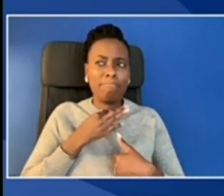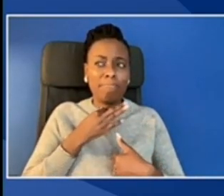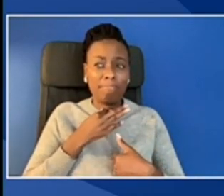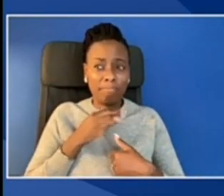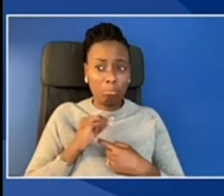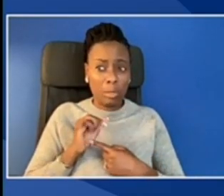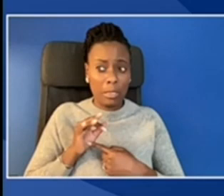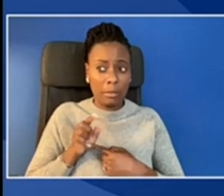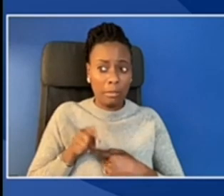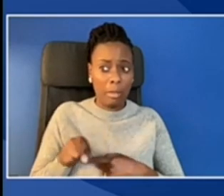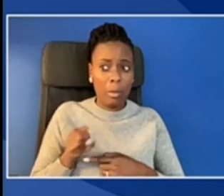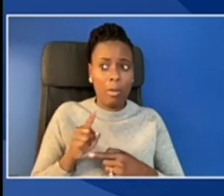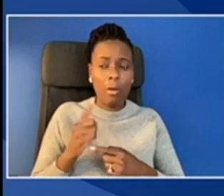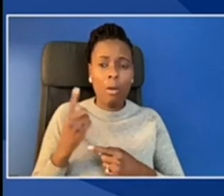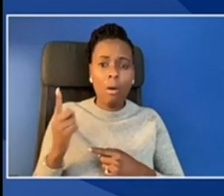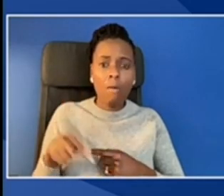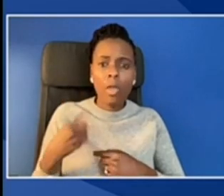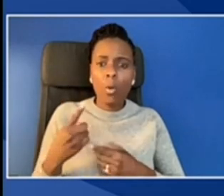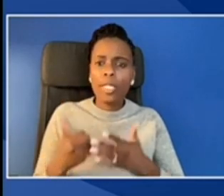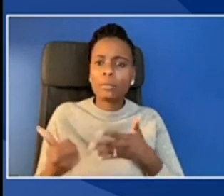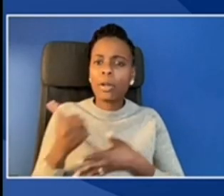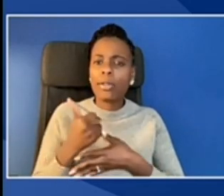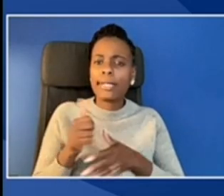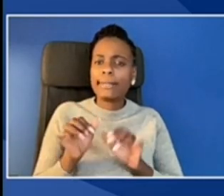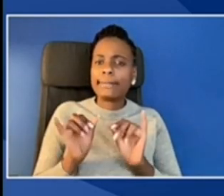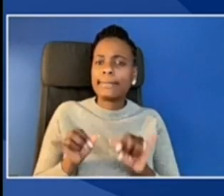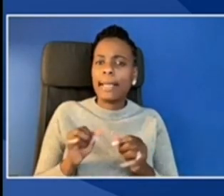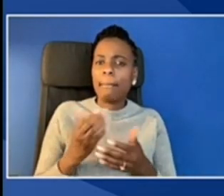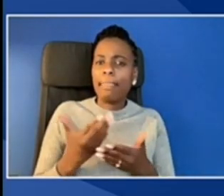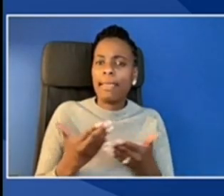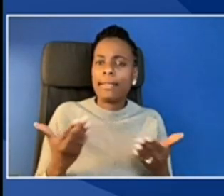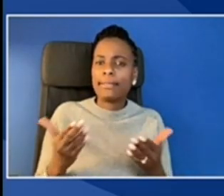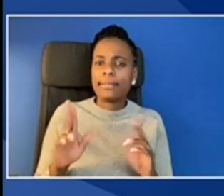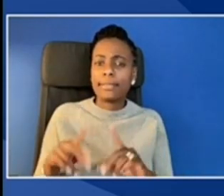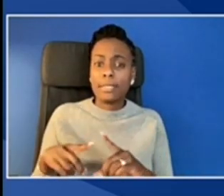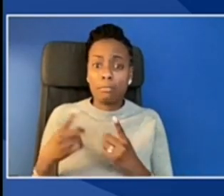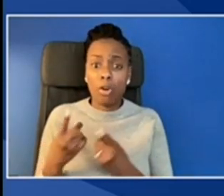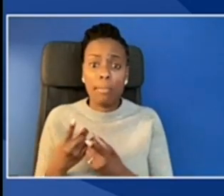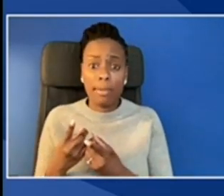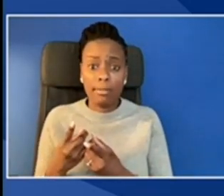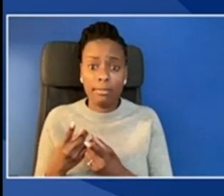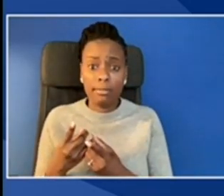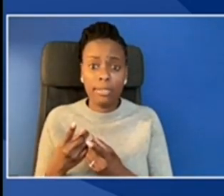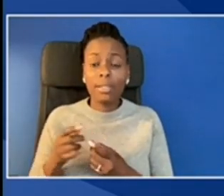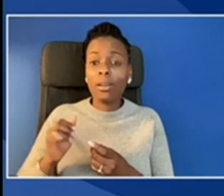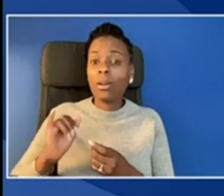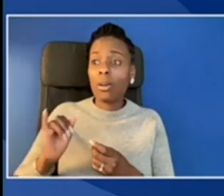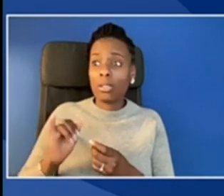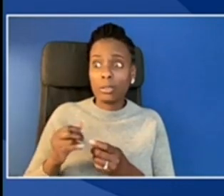prioritizing the same things that the Department or borrowers would like for them to prioritize.